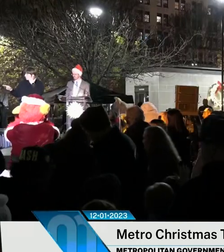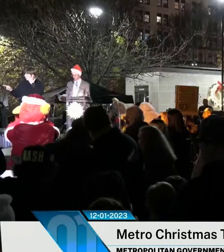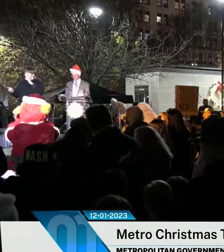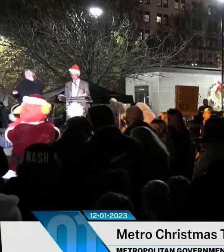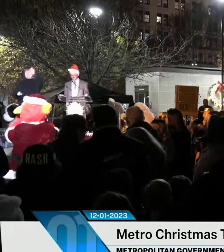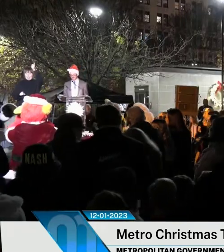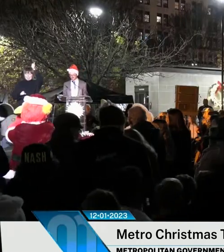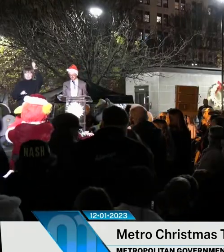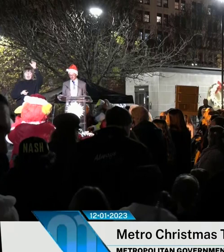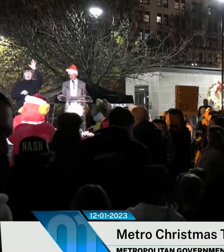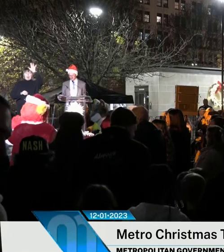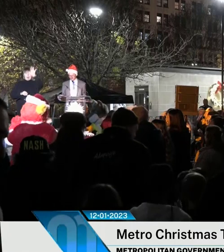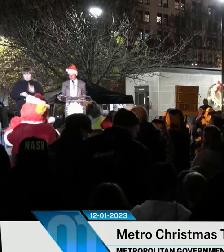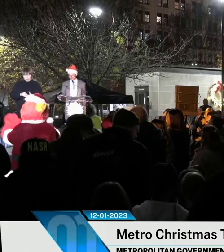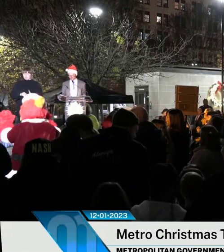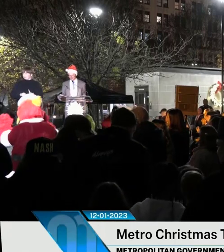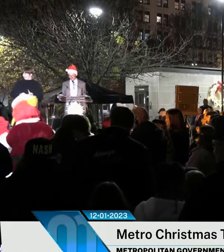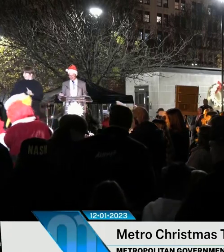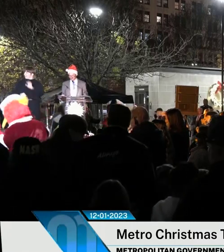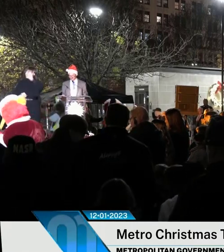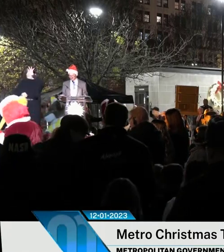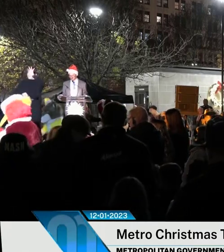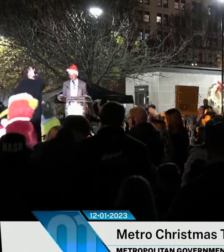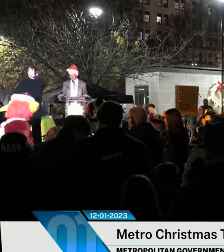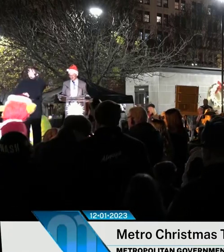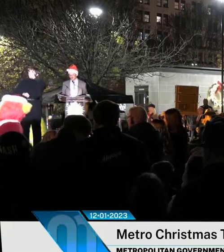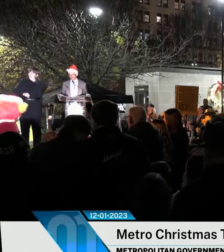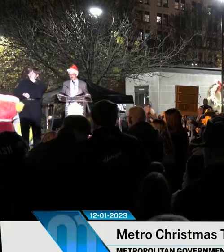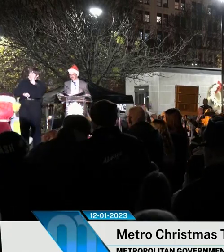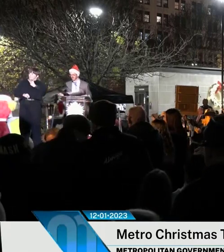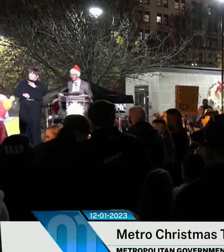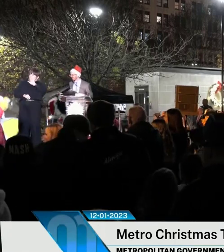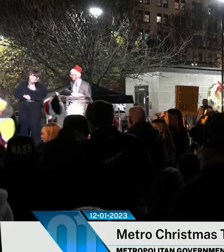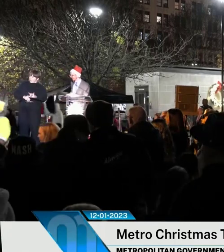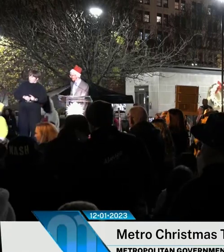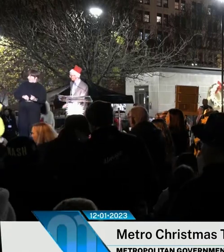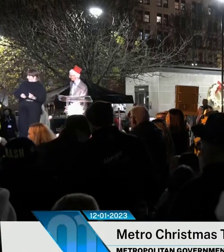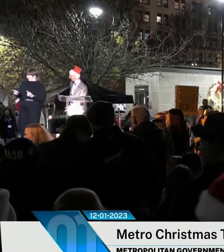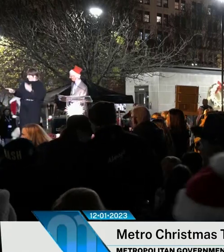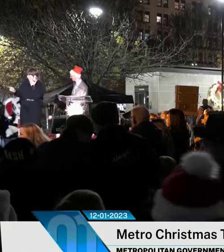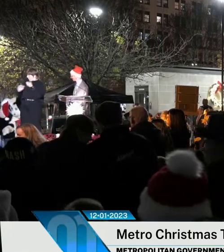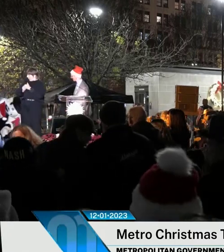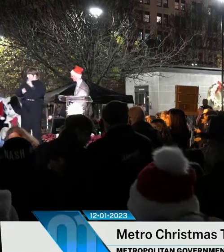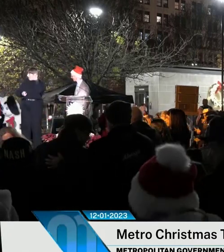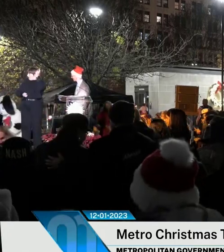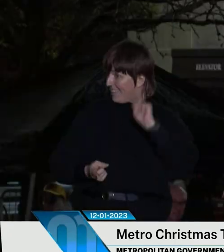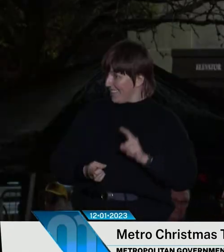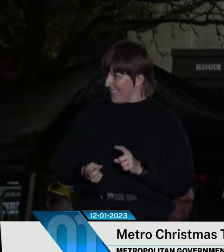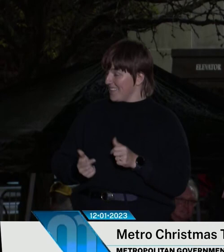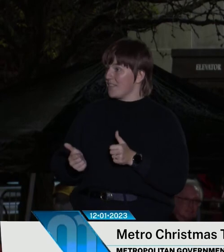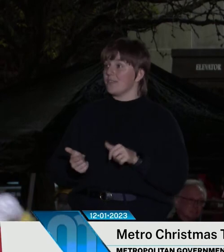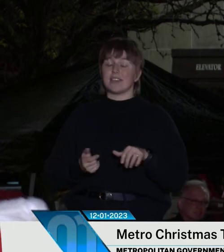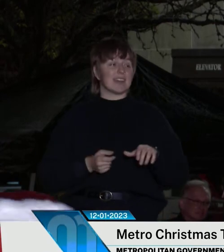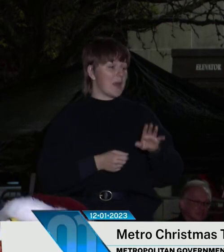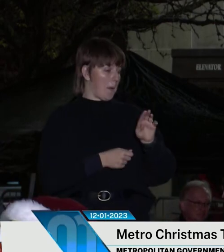SHOW OF HANDS? YEAH, TEN. WE'RE GOING TO GO FROM TEN DOWN TO